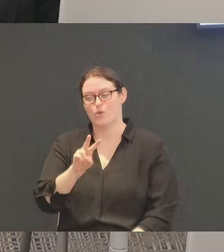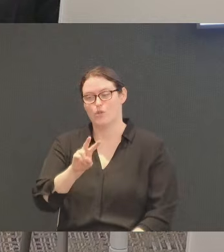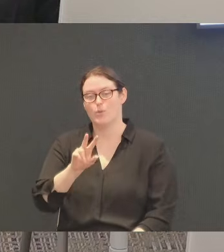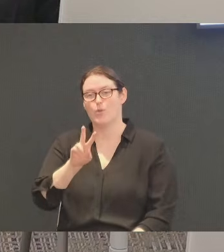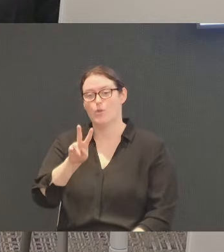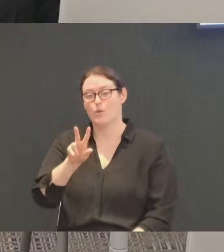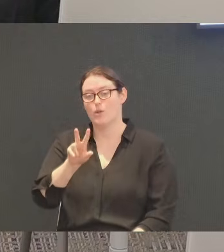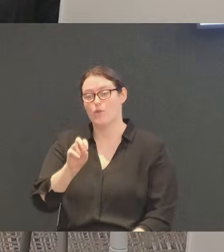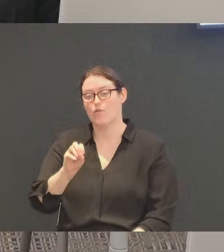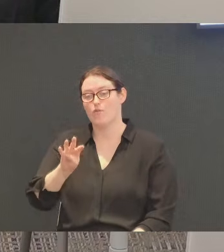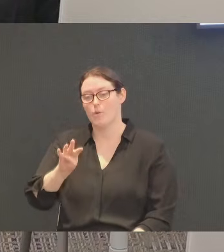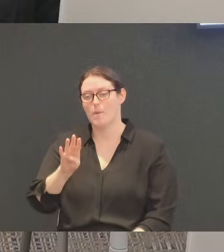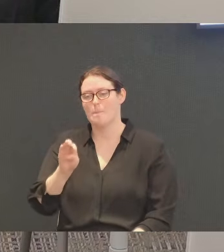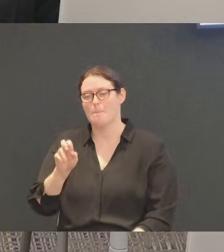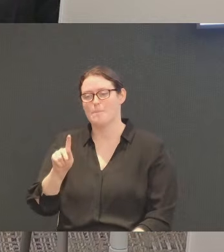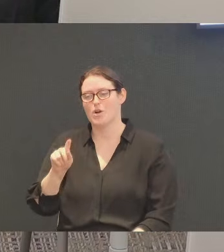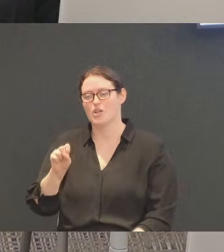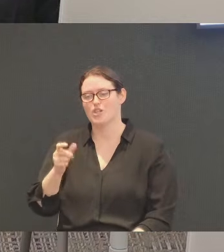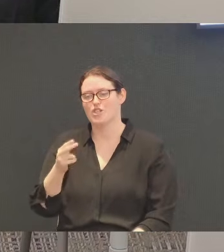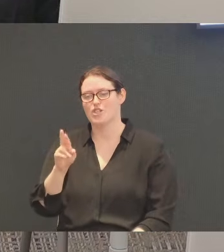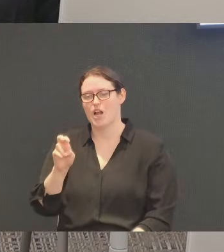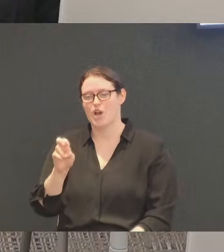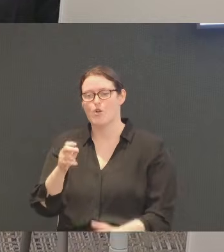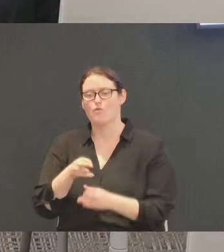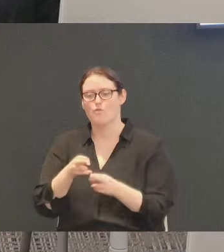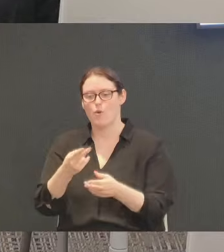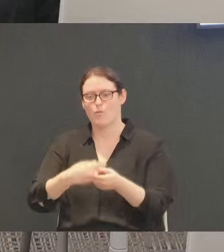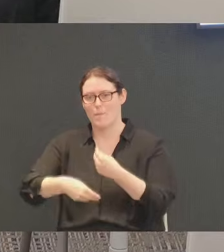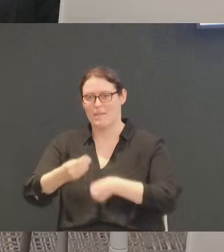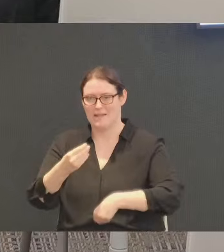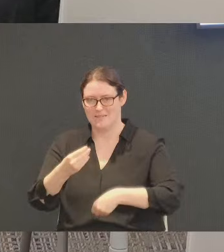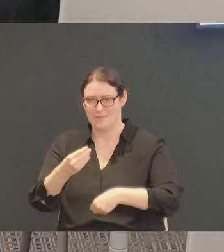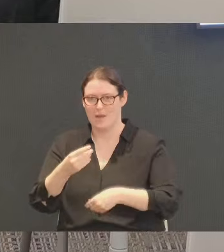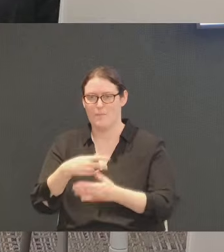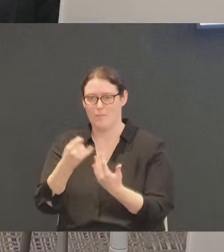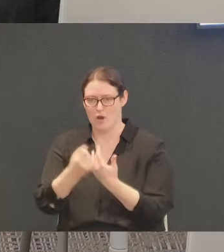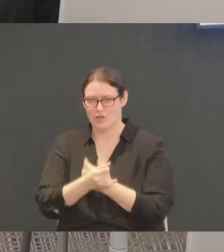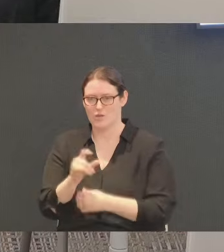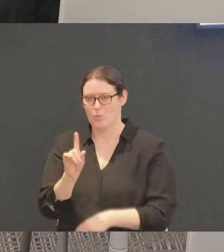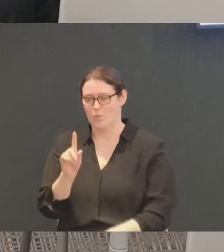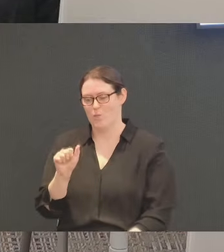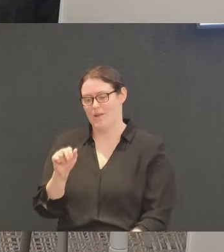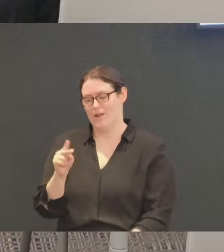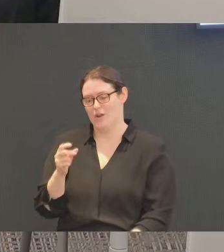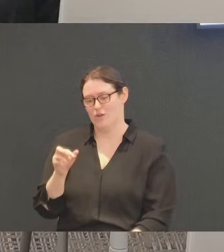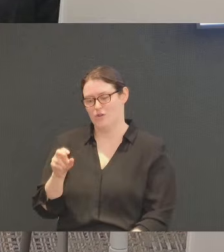which is a Birkshshire road replacement project located in Anderson Township. This